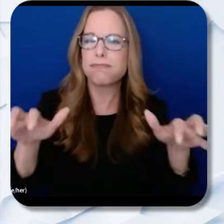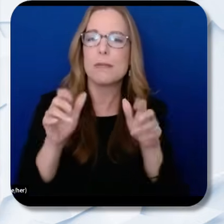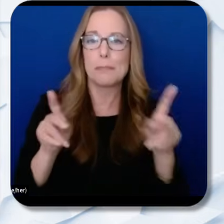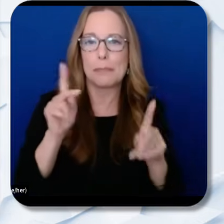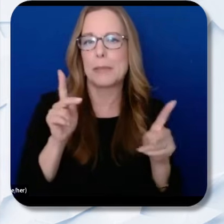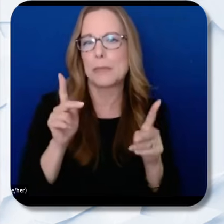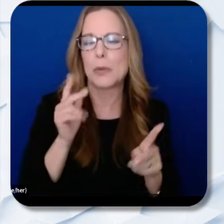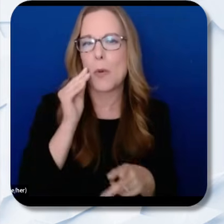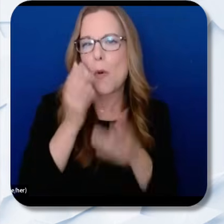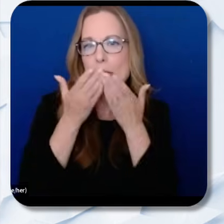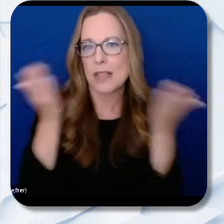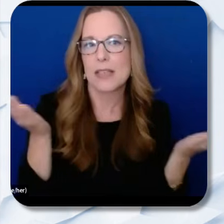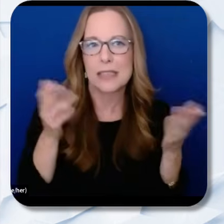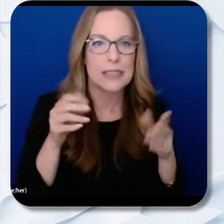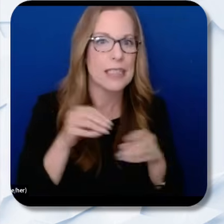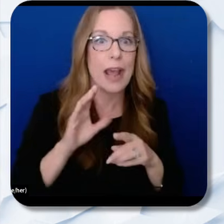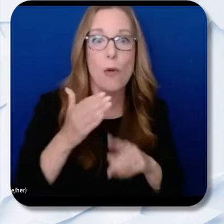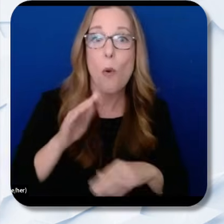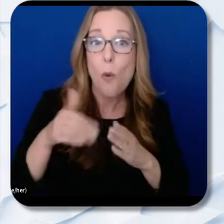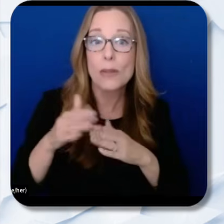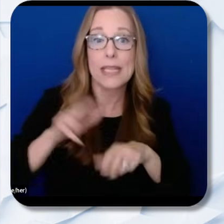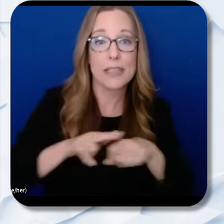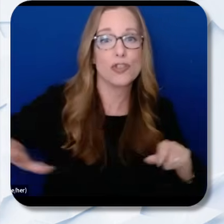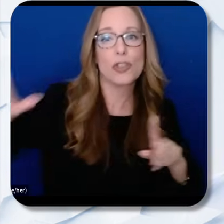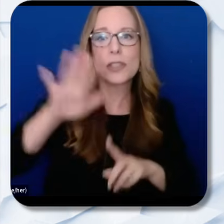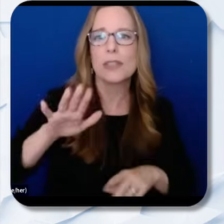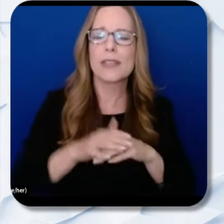disrupted by circumstances that are really beyond their control.